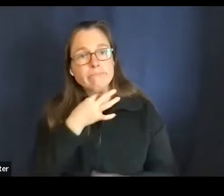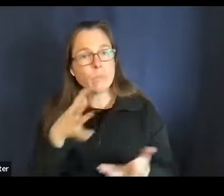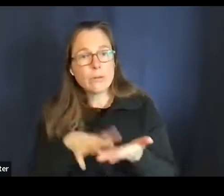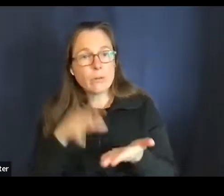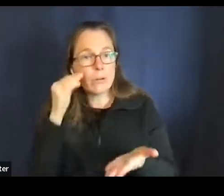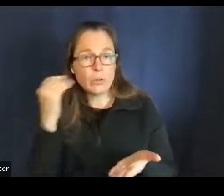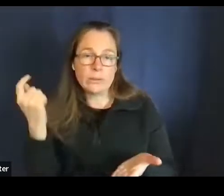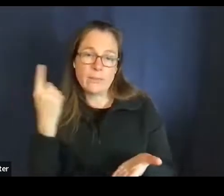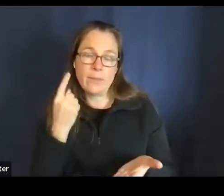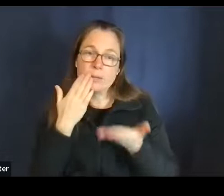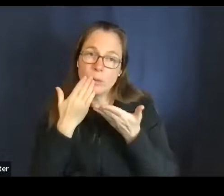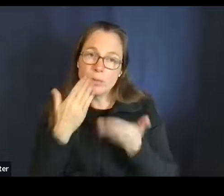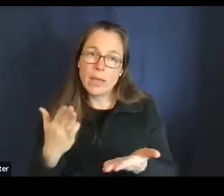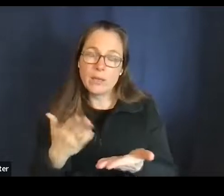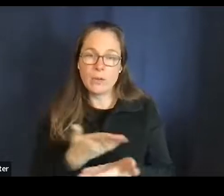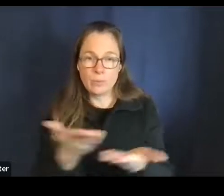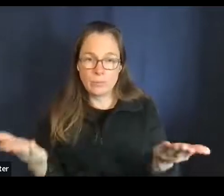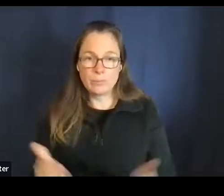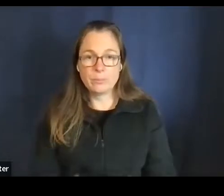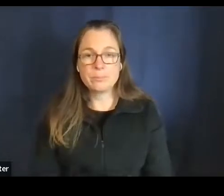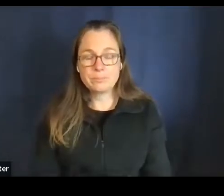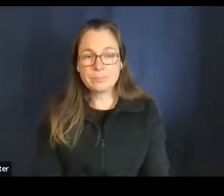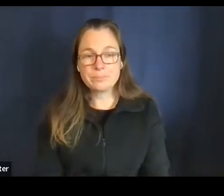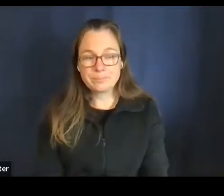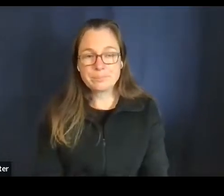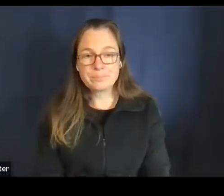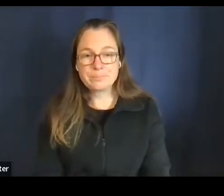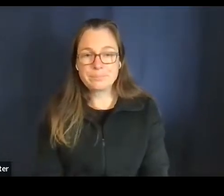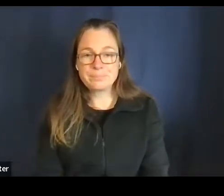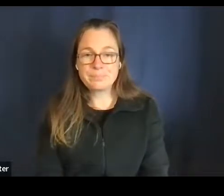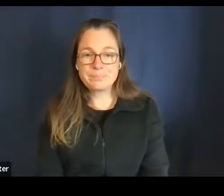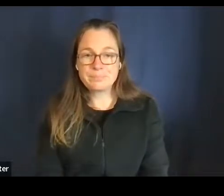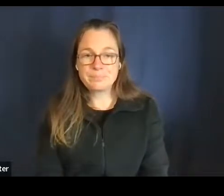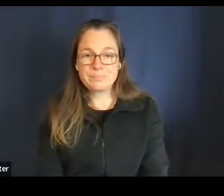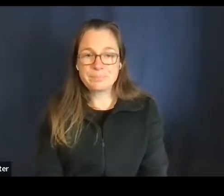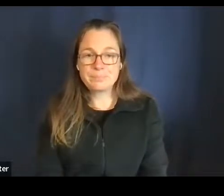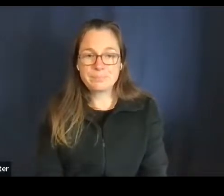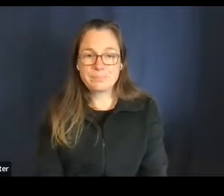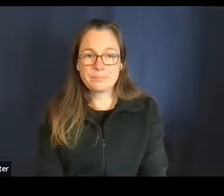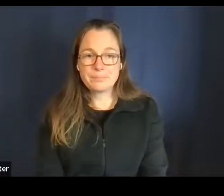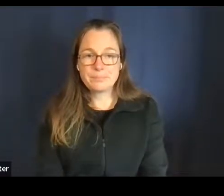And so you're an important part of that, of us telling our story. So thank you. And one more thing just to close.